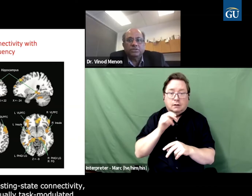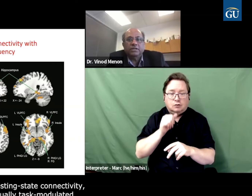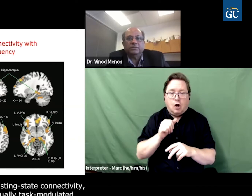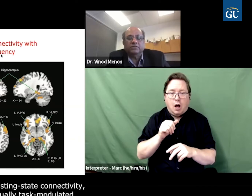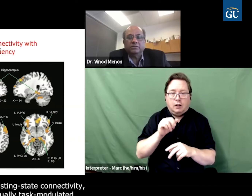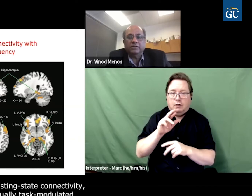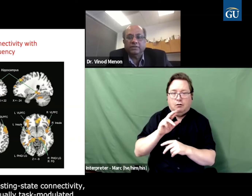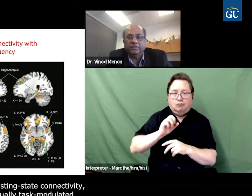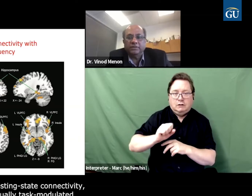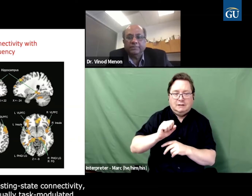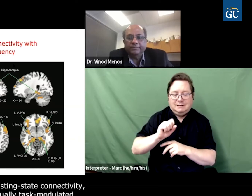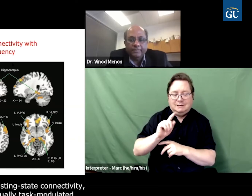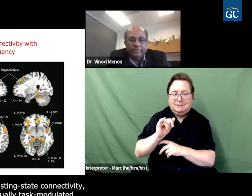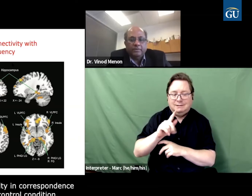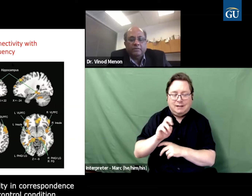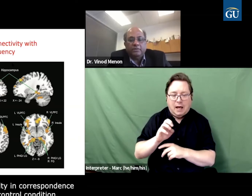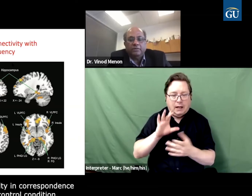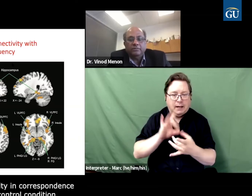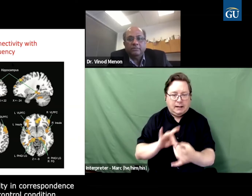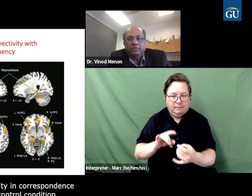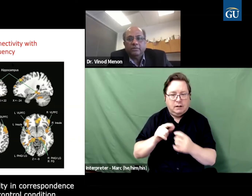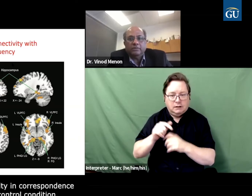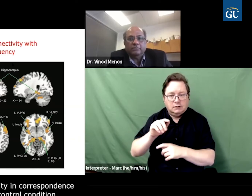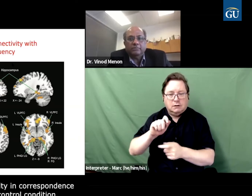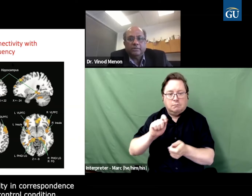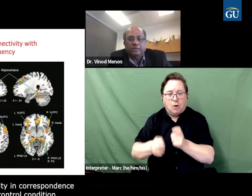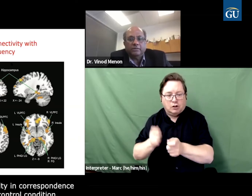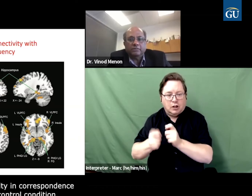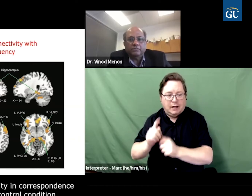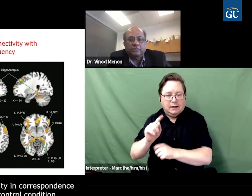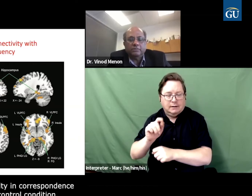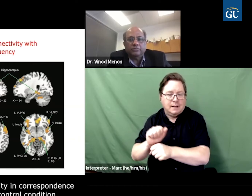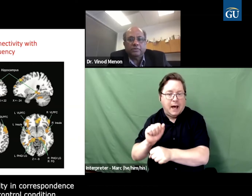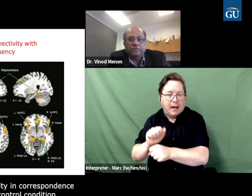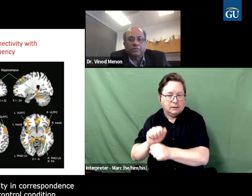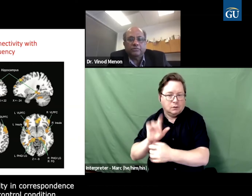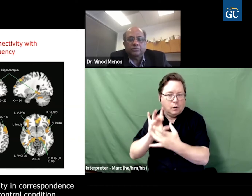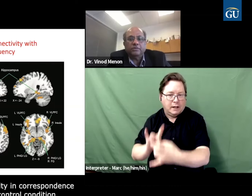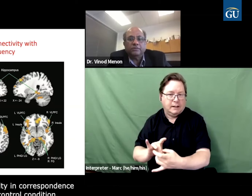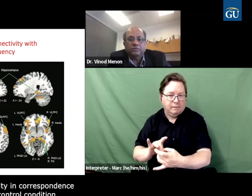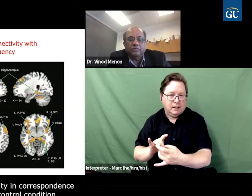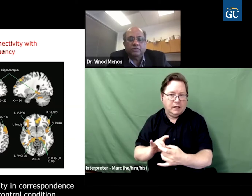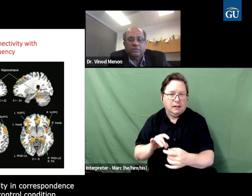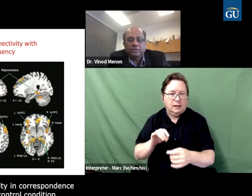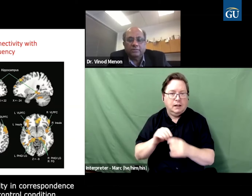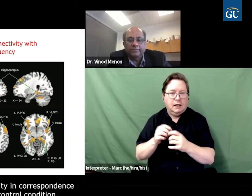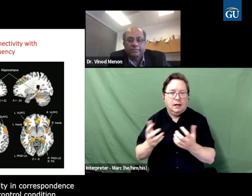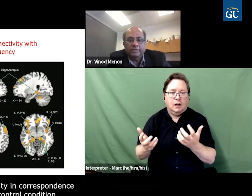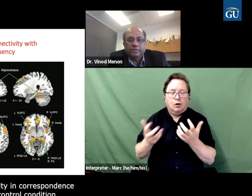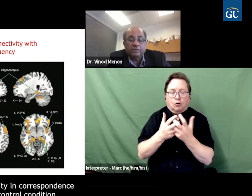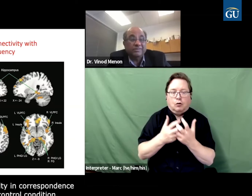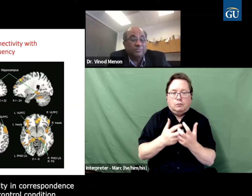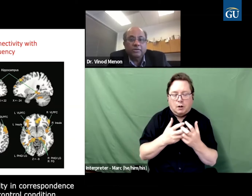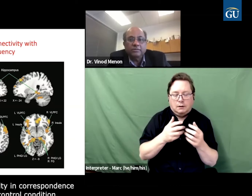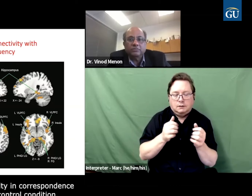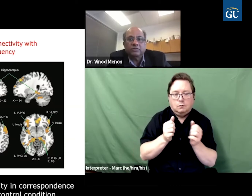actually task modulated connectivity